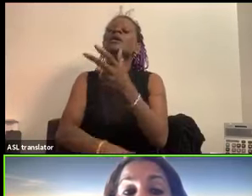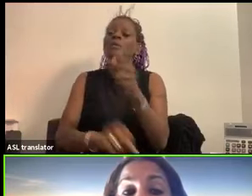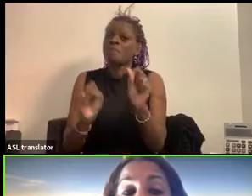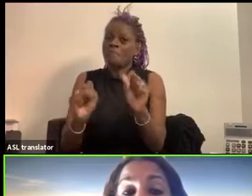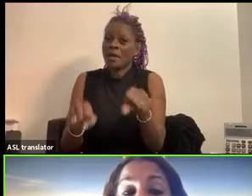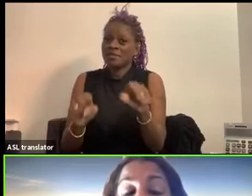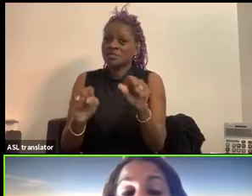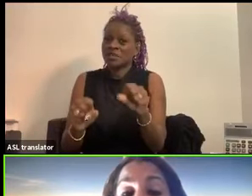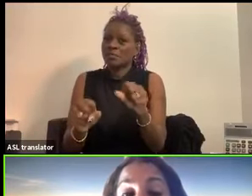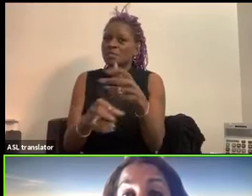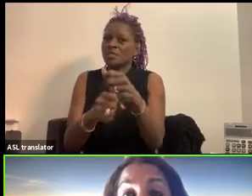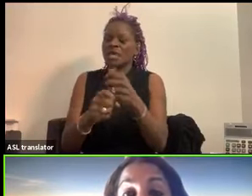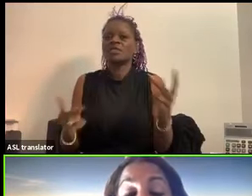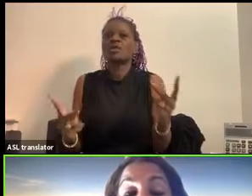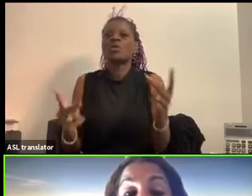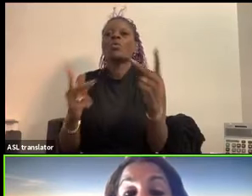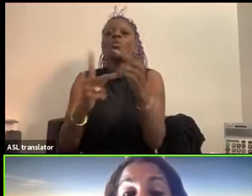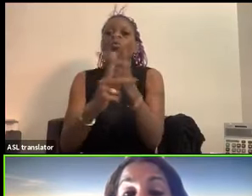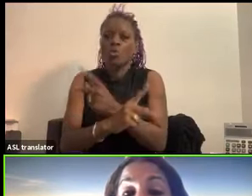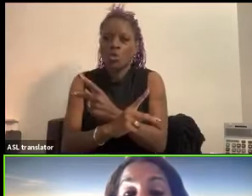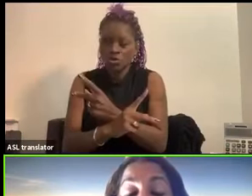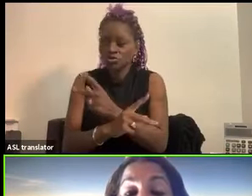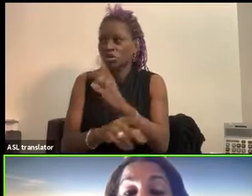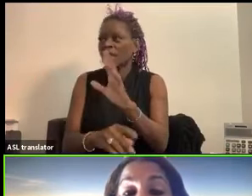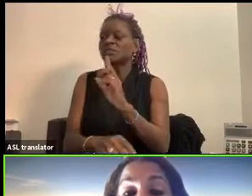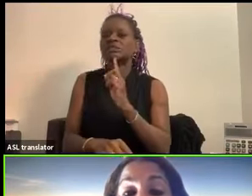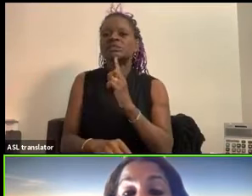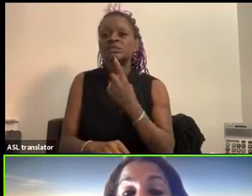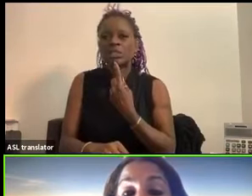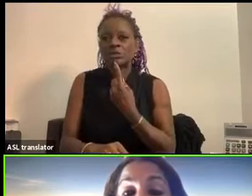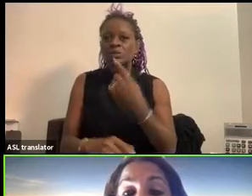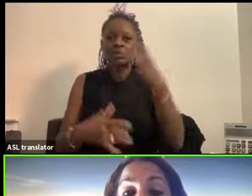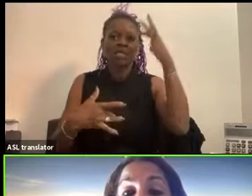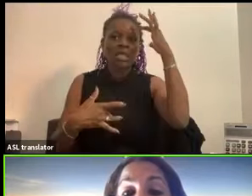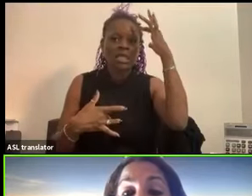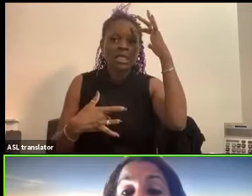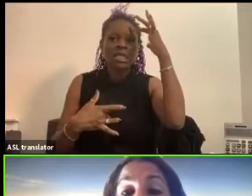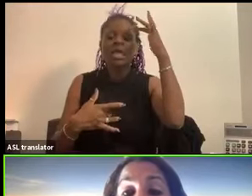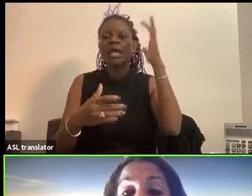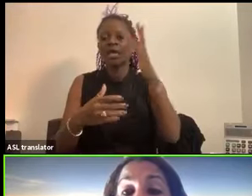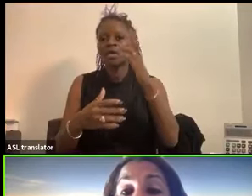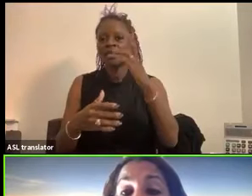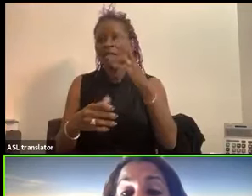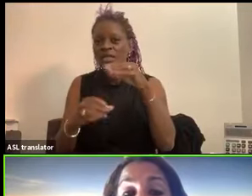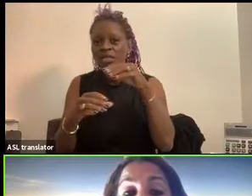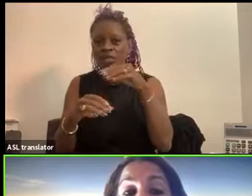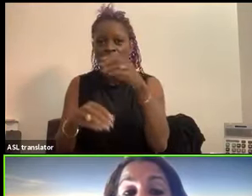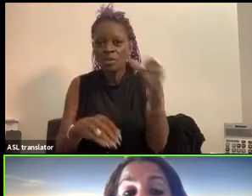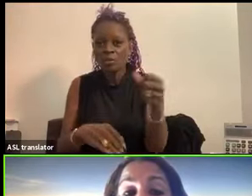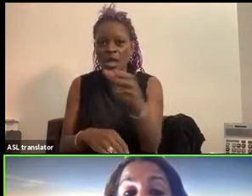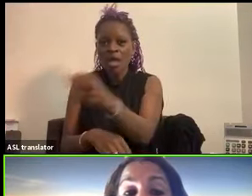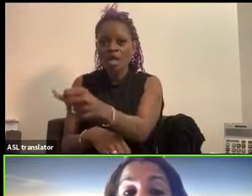the worst outcomes, such as severe illness and hospitalization. Almost all our current covid patients were